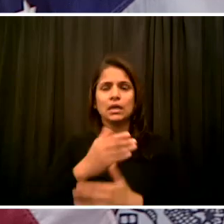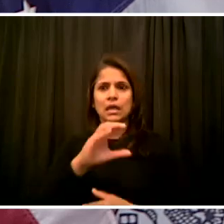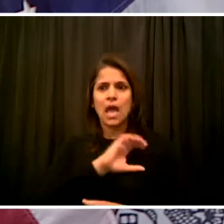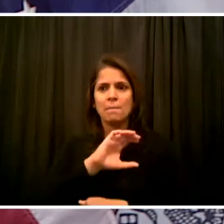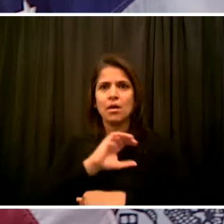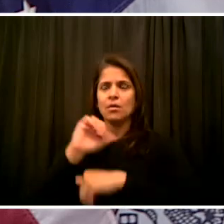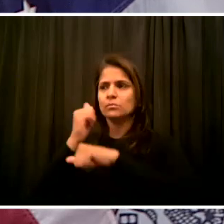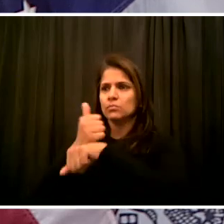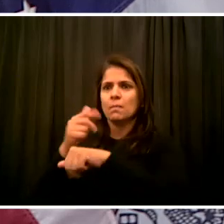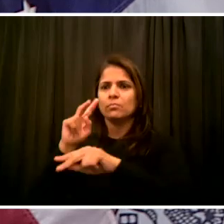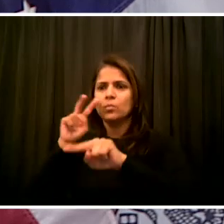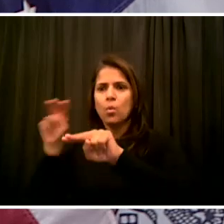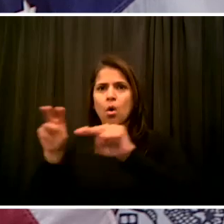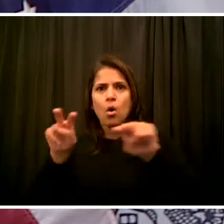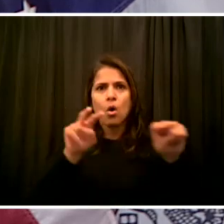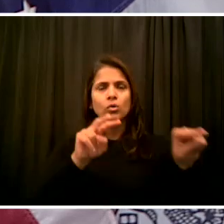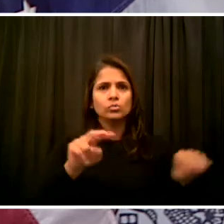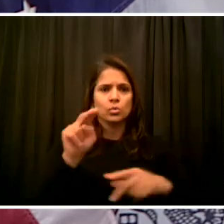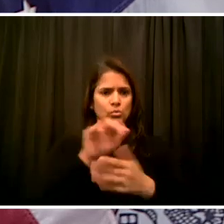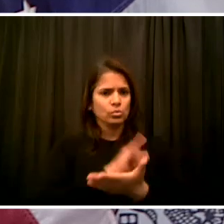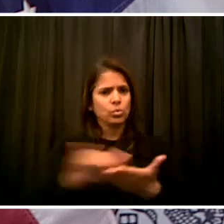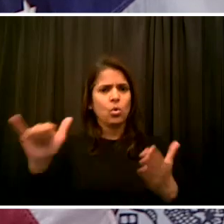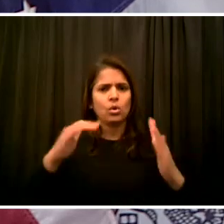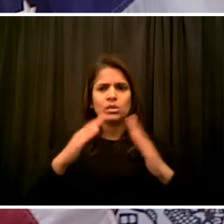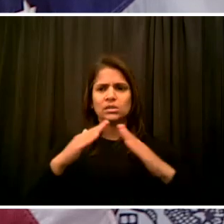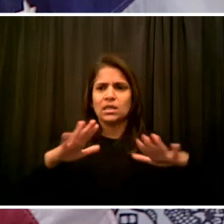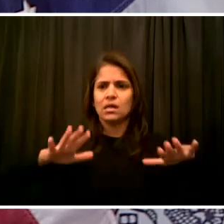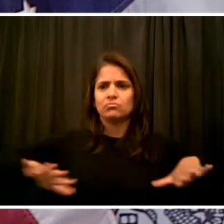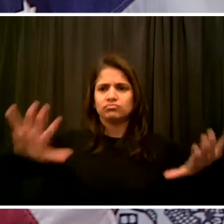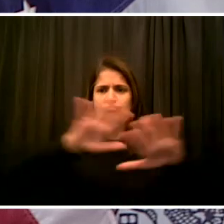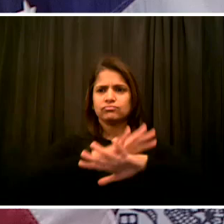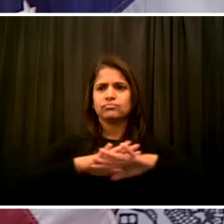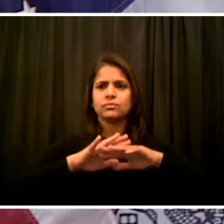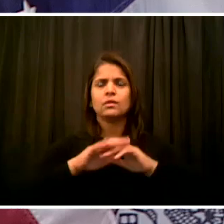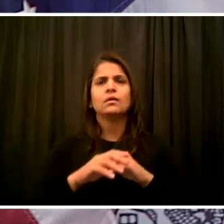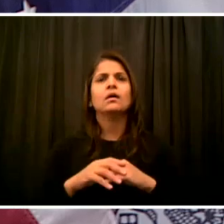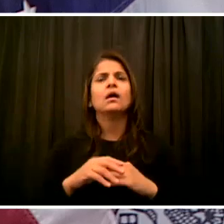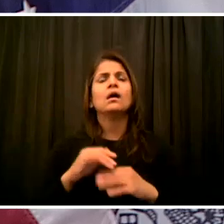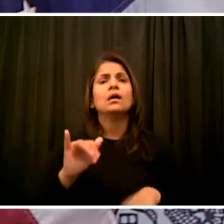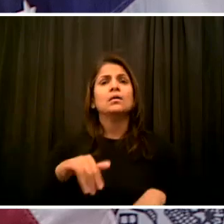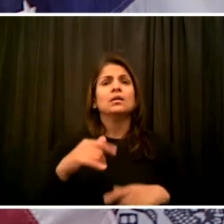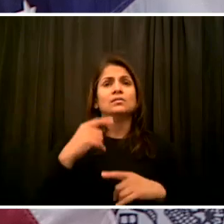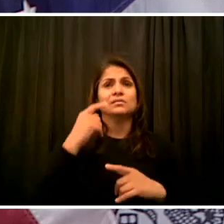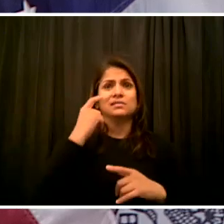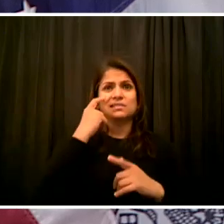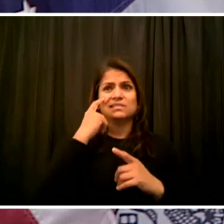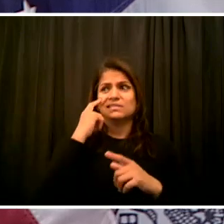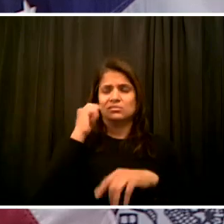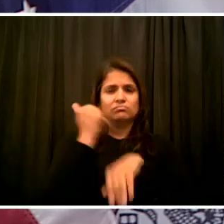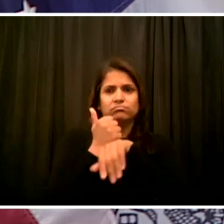HIS ROLE AS CHIEF OF DEPARTMENTS, THAT WE'VE BEEN INVENTING AN ENTIRELY DIFFREENT